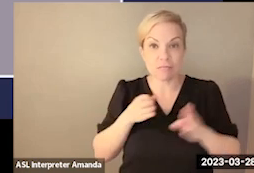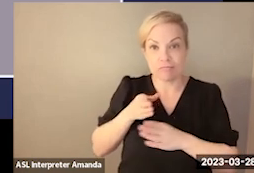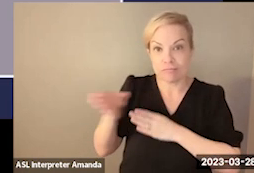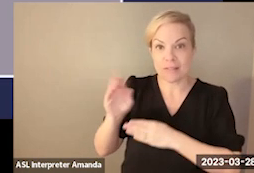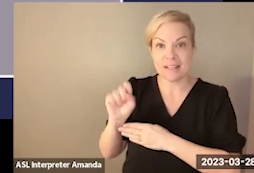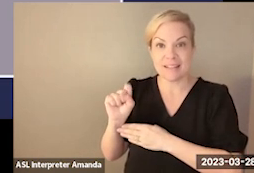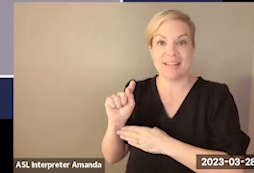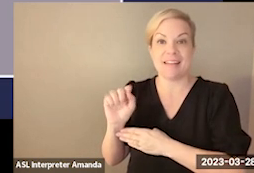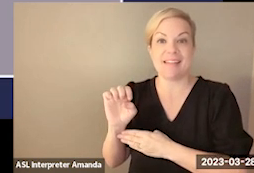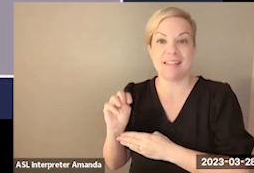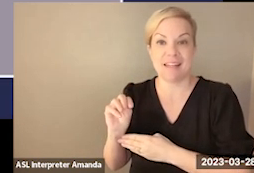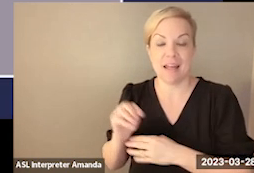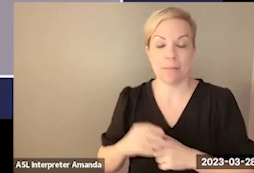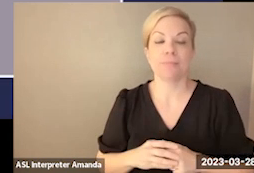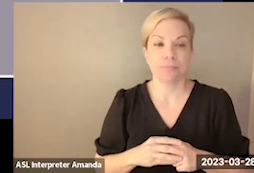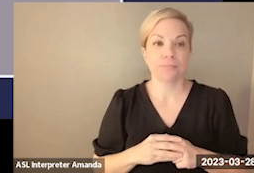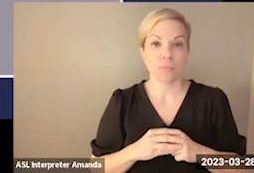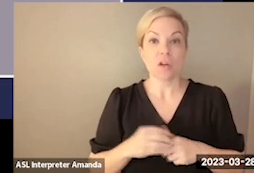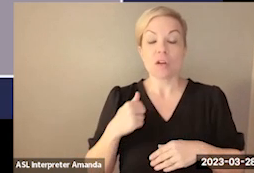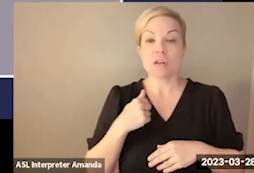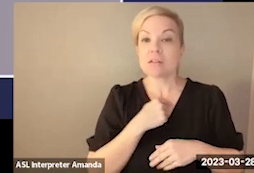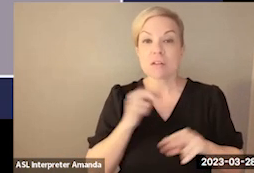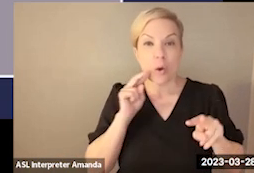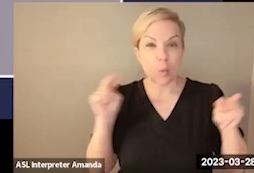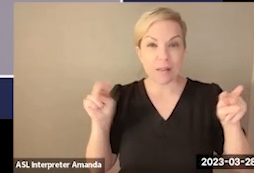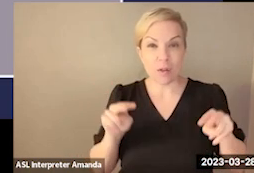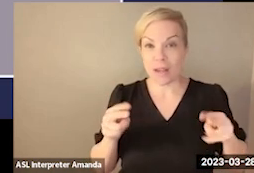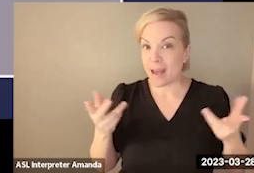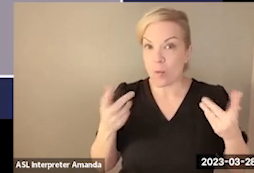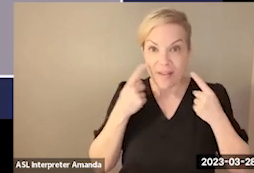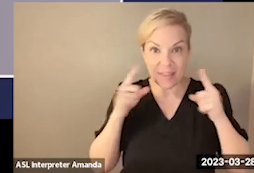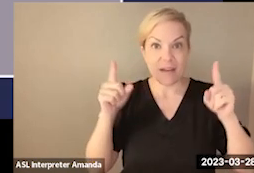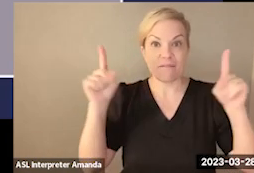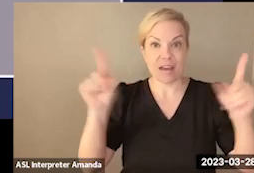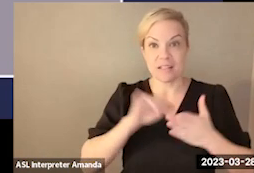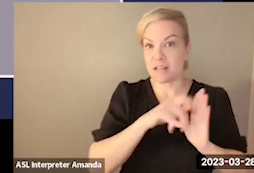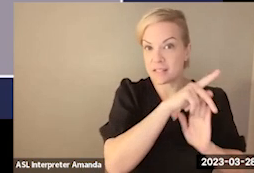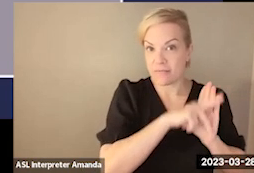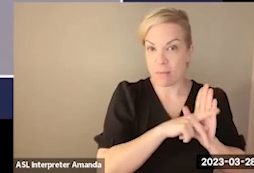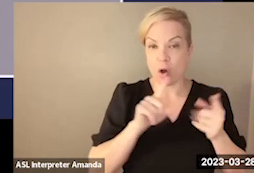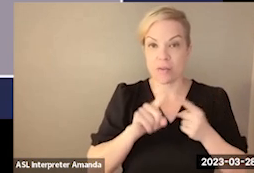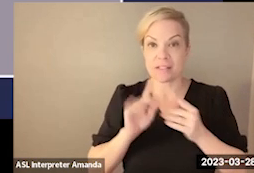Debbie Stine, Science & Technology Policy Academy: And so we look at the effectiveness of the policy, the degree to which is likely to reach that societal goal.